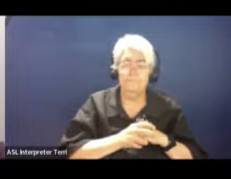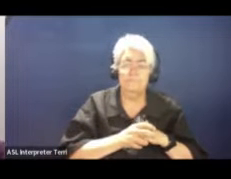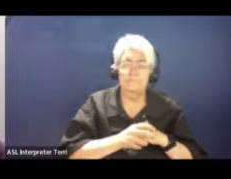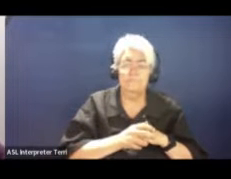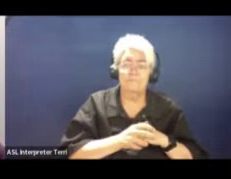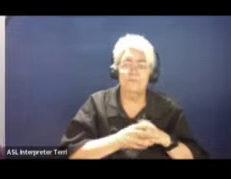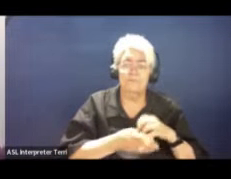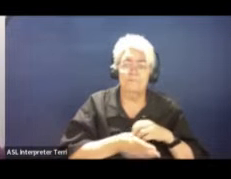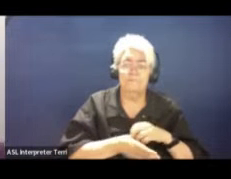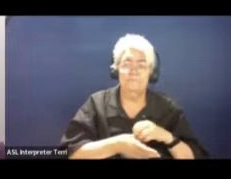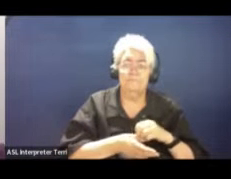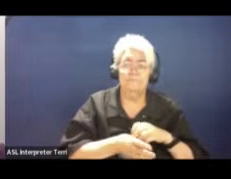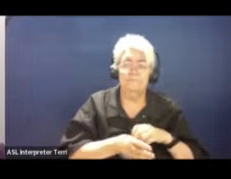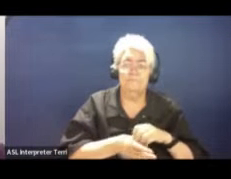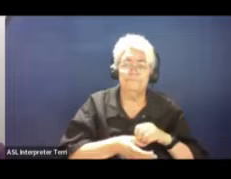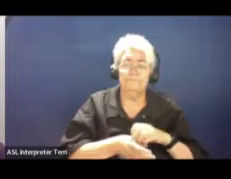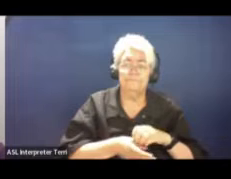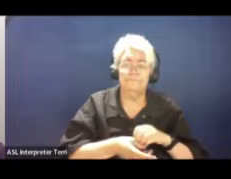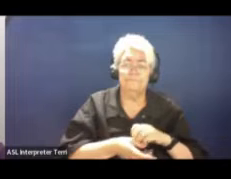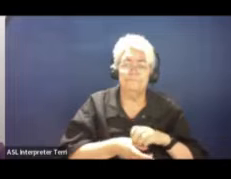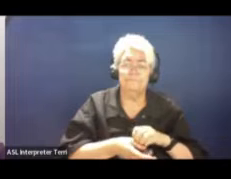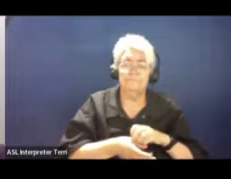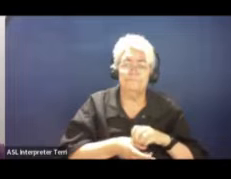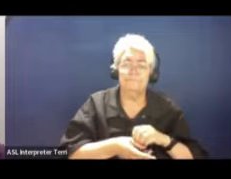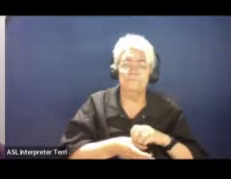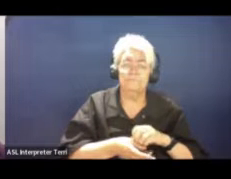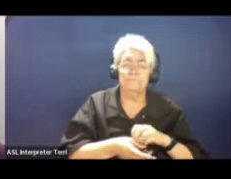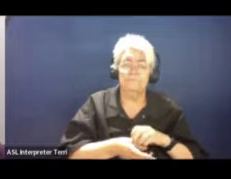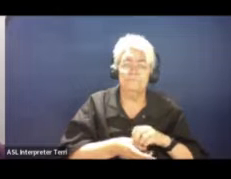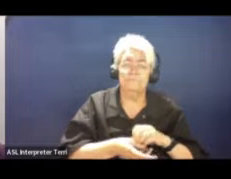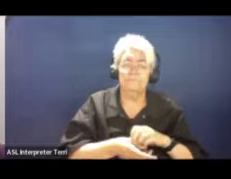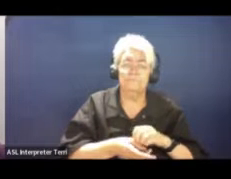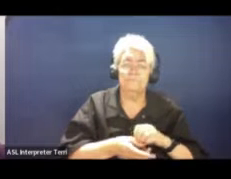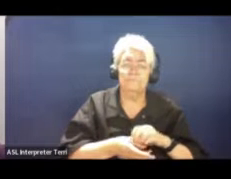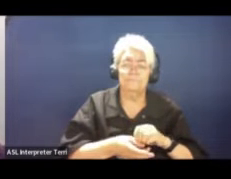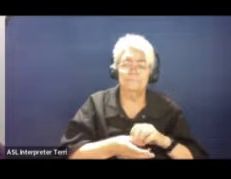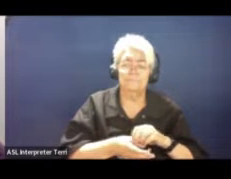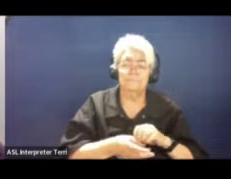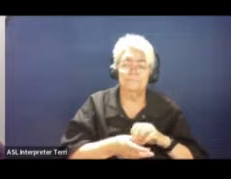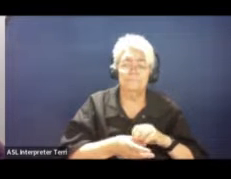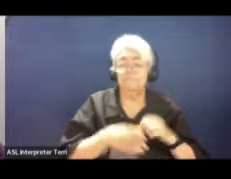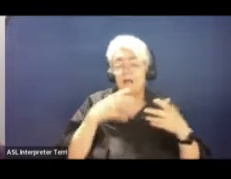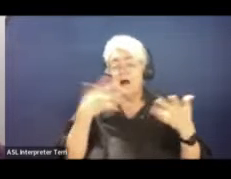Okay, so I already mentioned, but I'm just going to keep building on